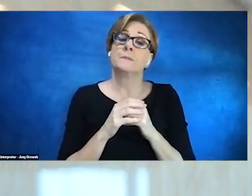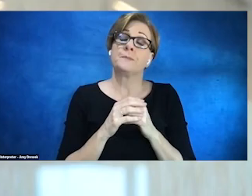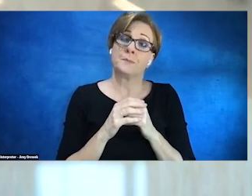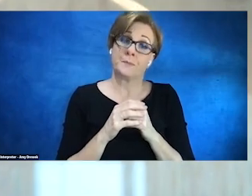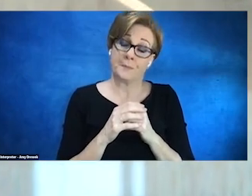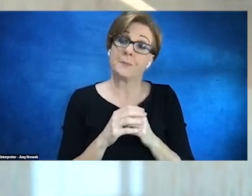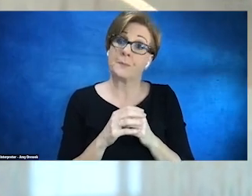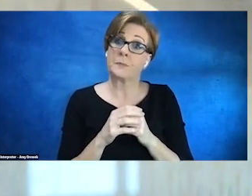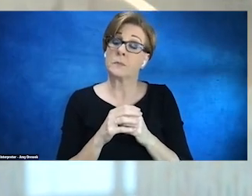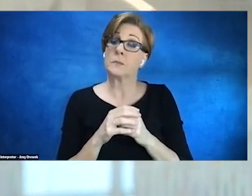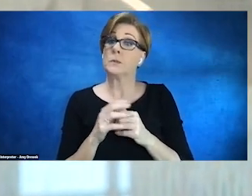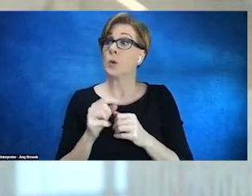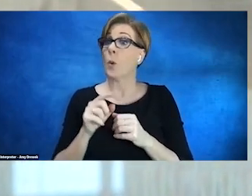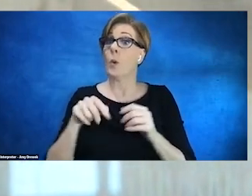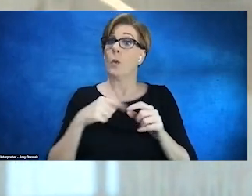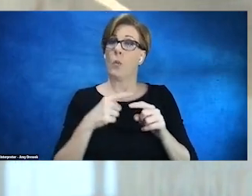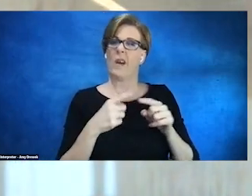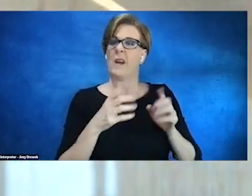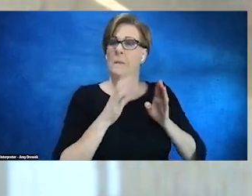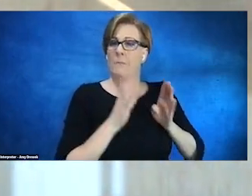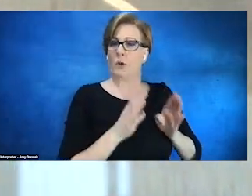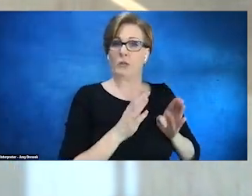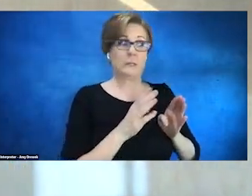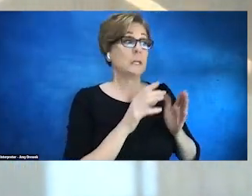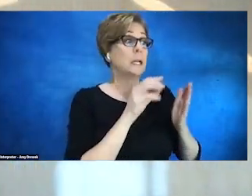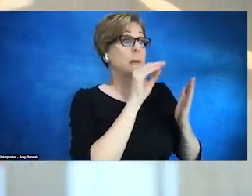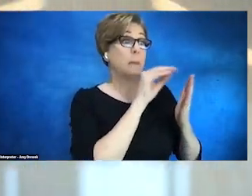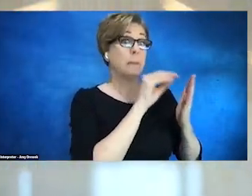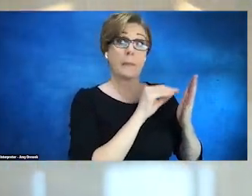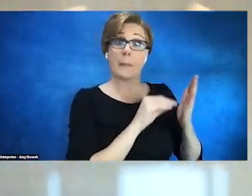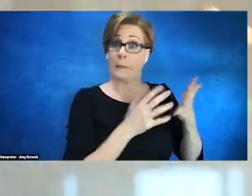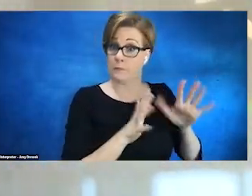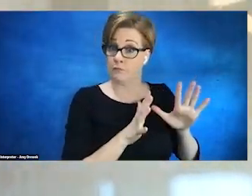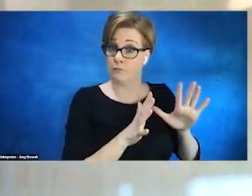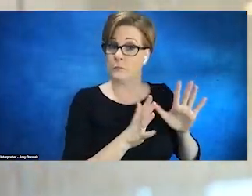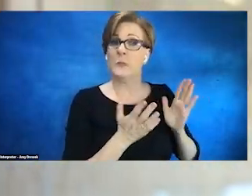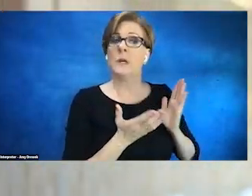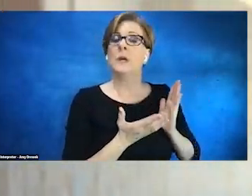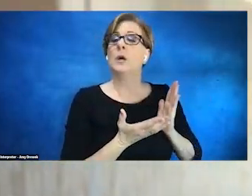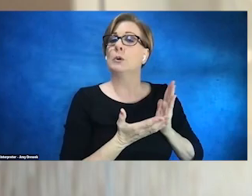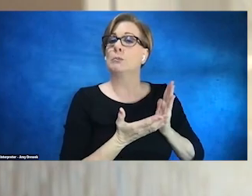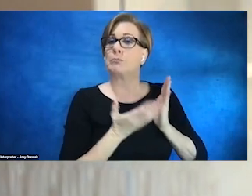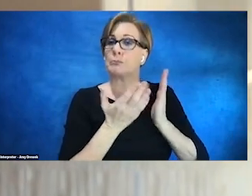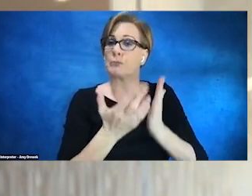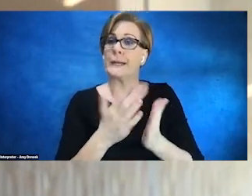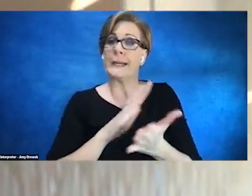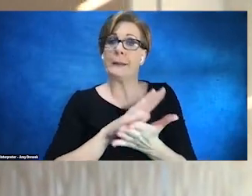ballot from in the voting booth they'd come to the tabulator right and it's again it's important